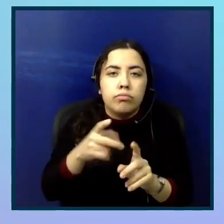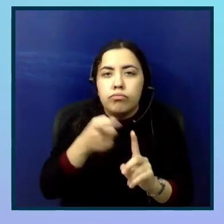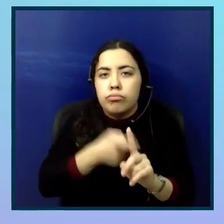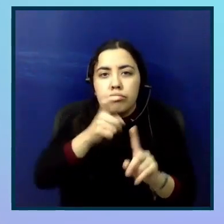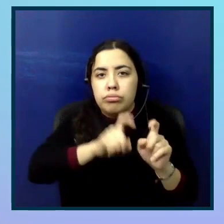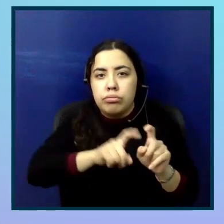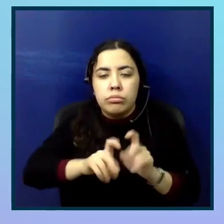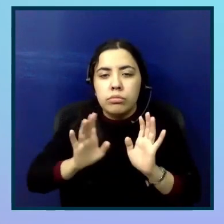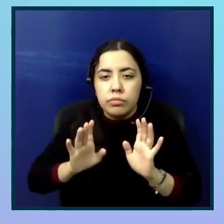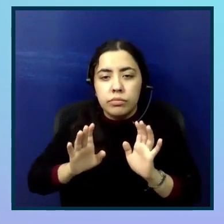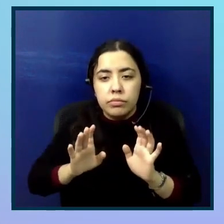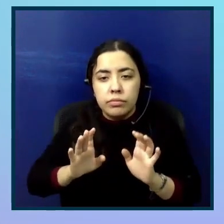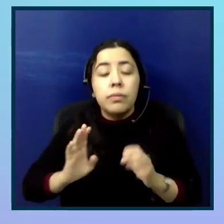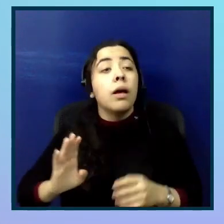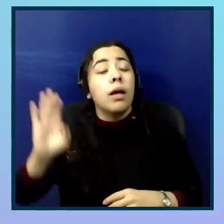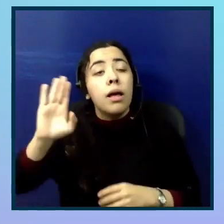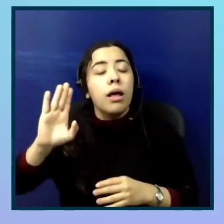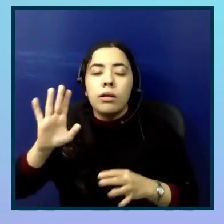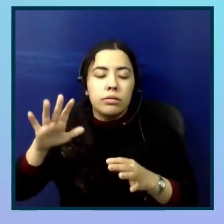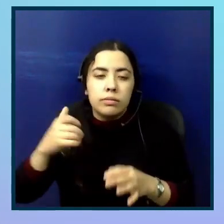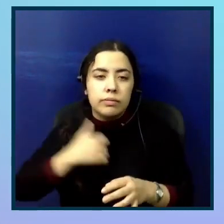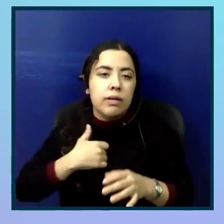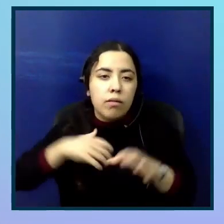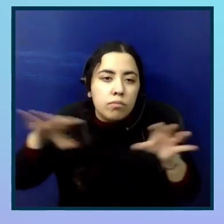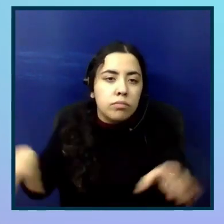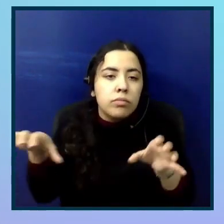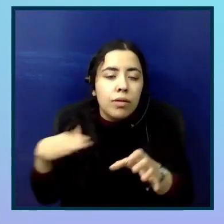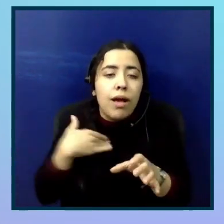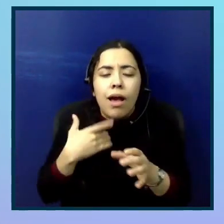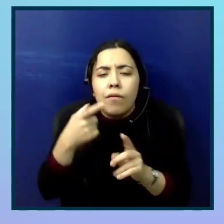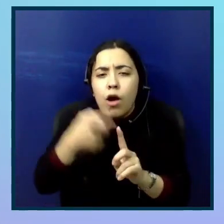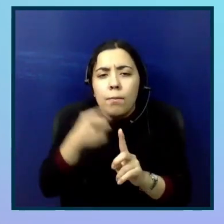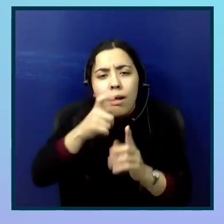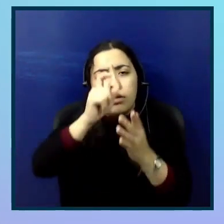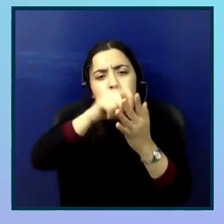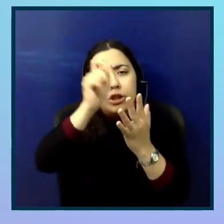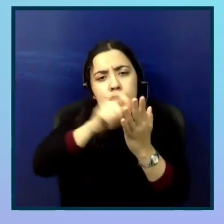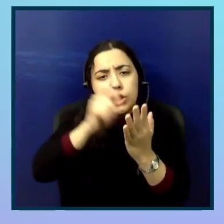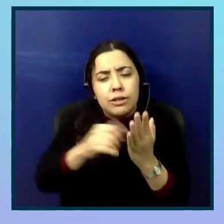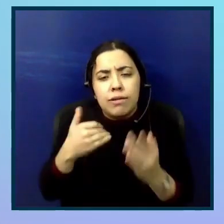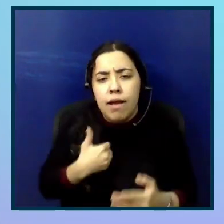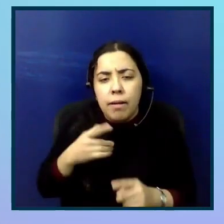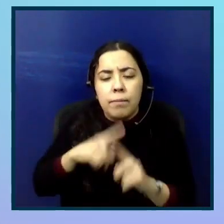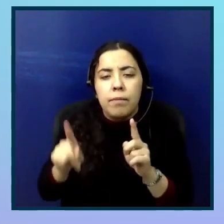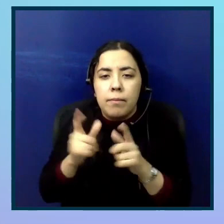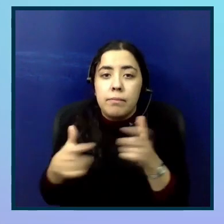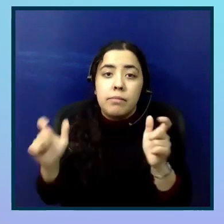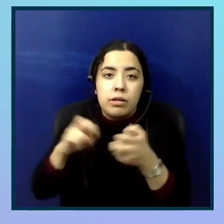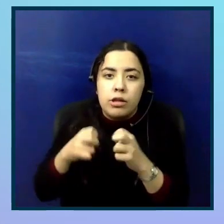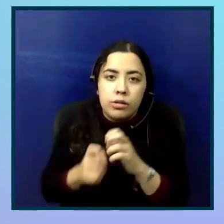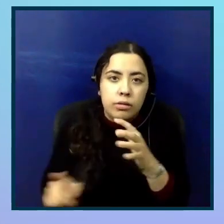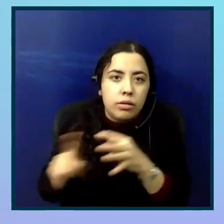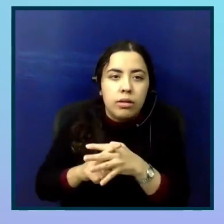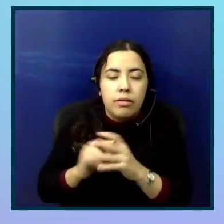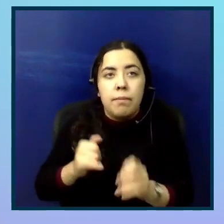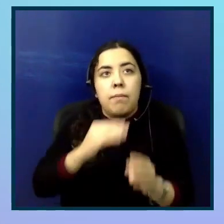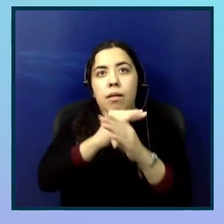but the vast majority of the biggest issues that you're gonna come across in terms of accessibility that are truly blocking for people